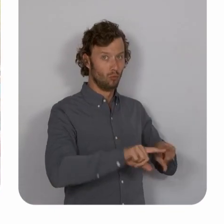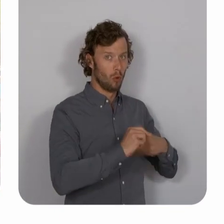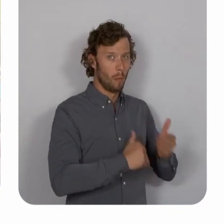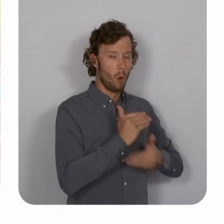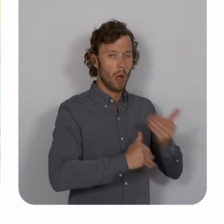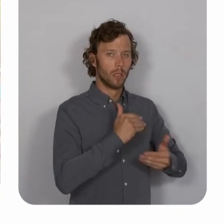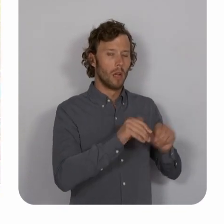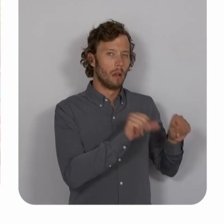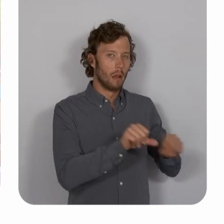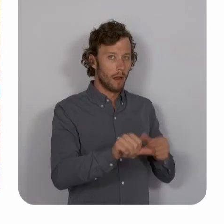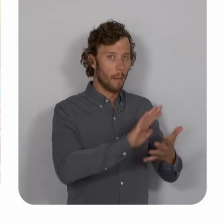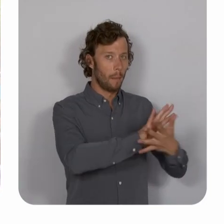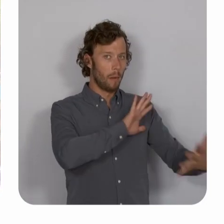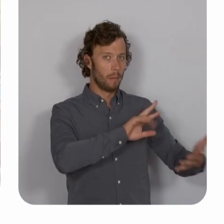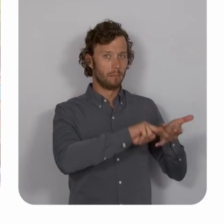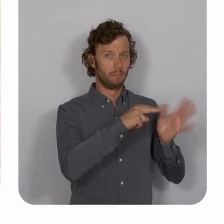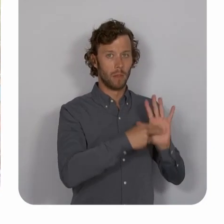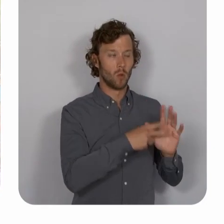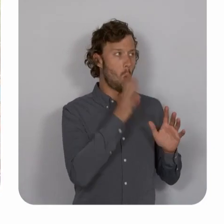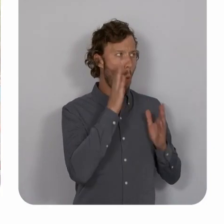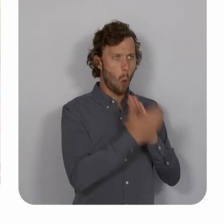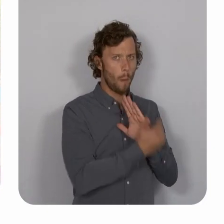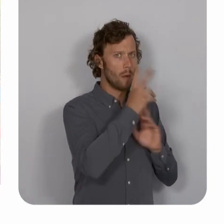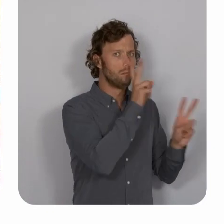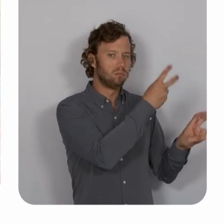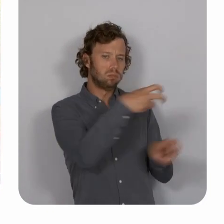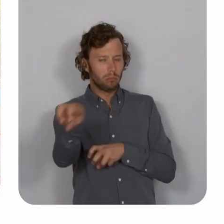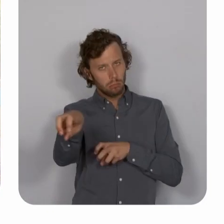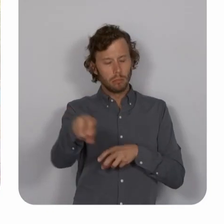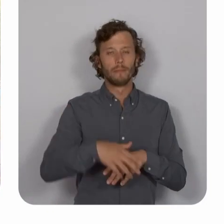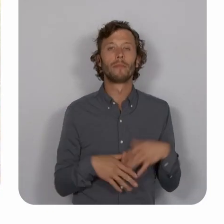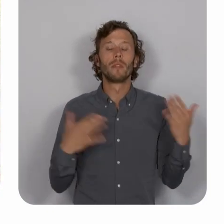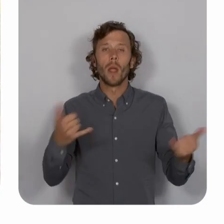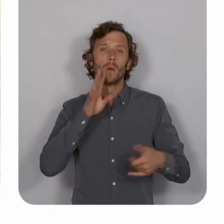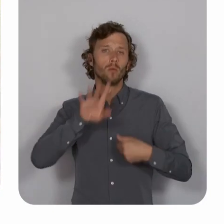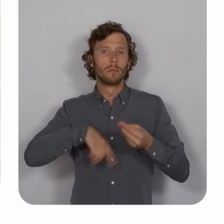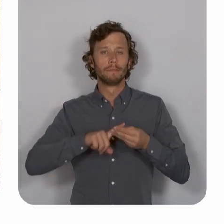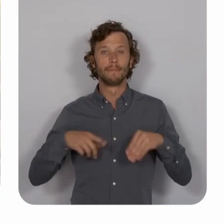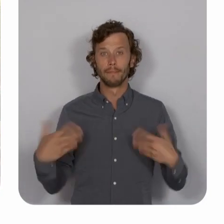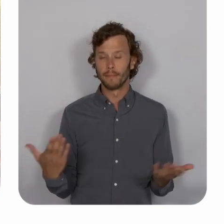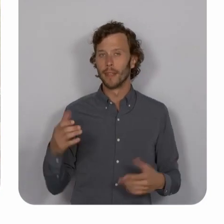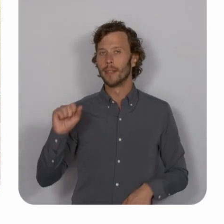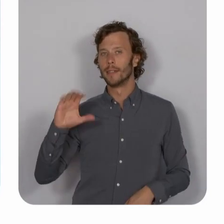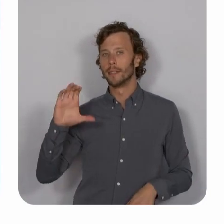Next, let’s talk about Scene. What makes mixed reality truly magical is when